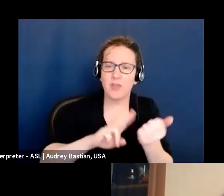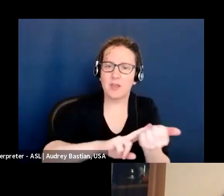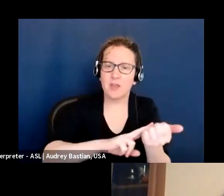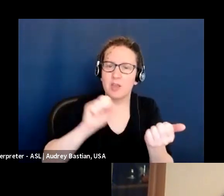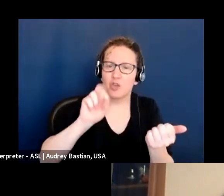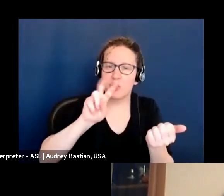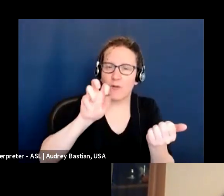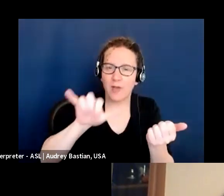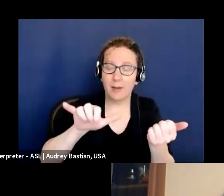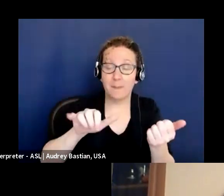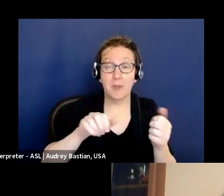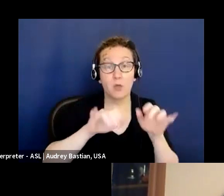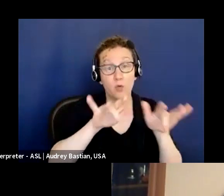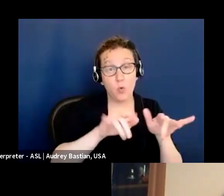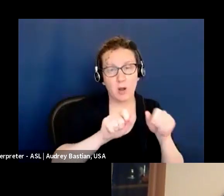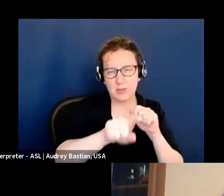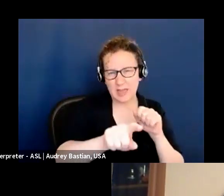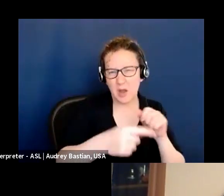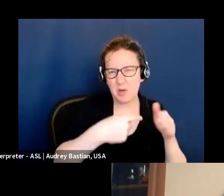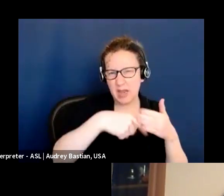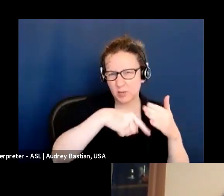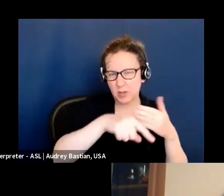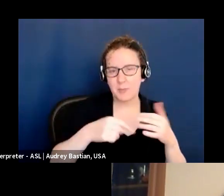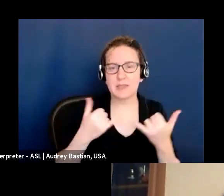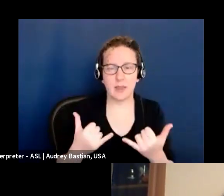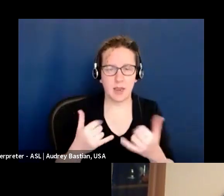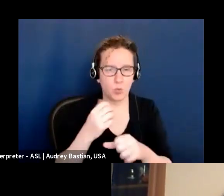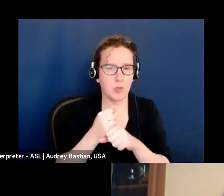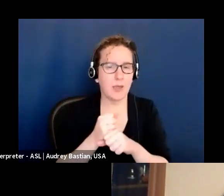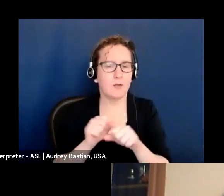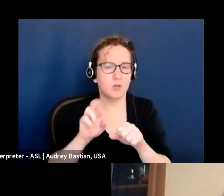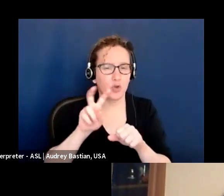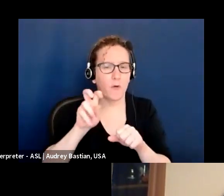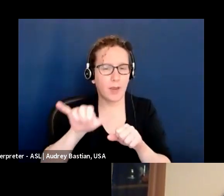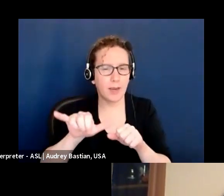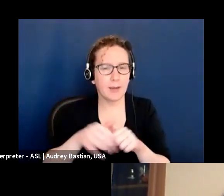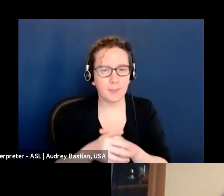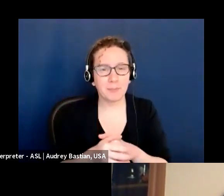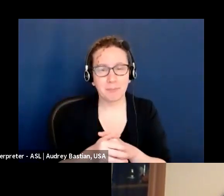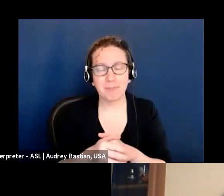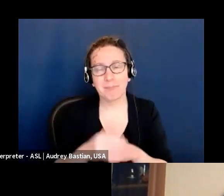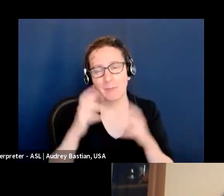week, but you'll get the survey today. So we hope you'll fill that out,